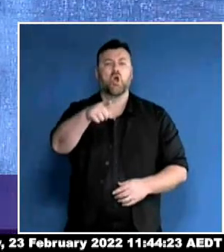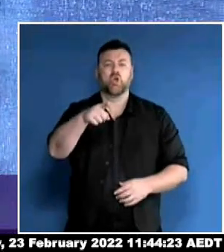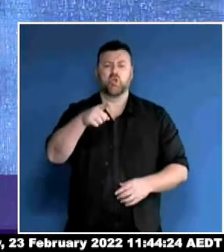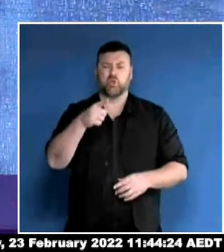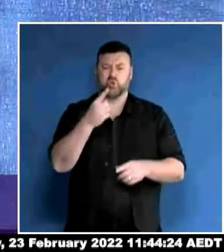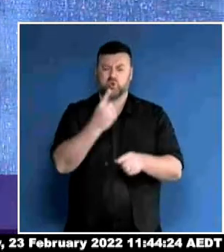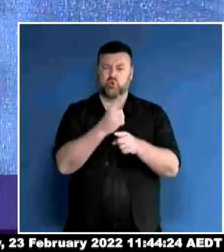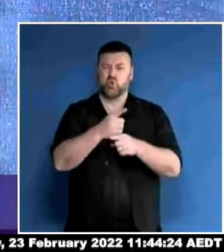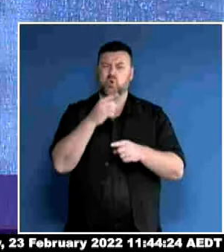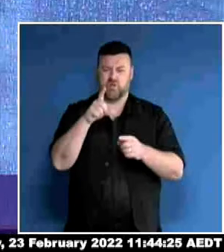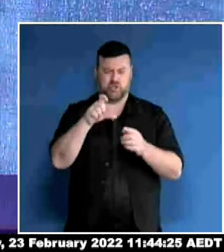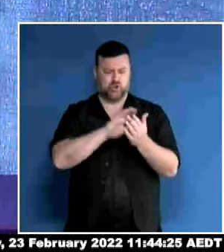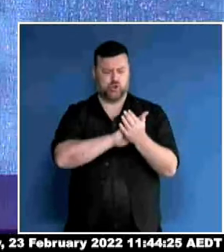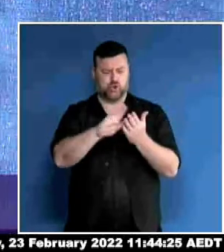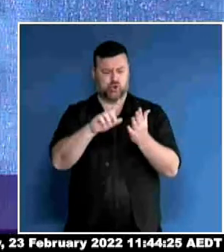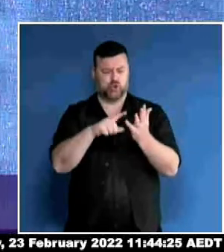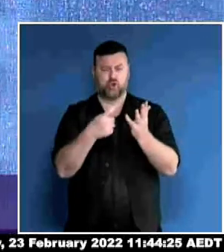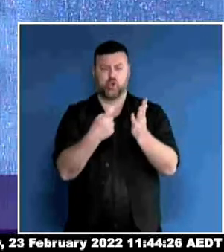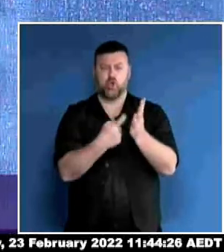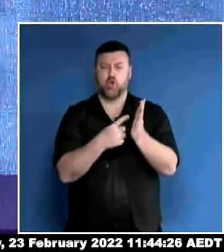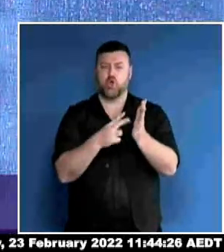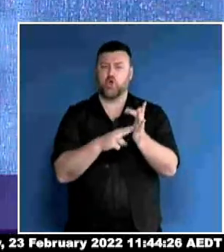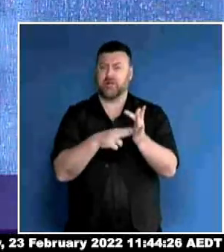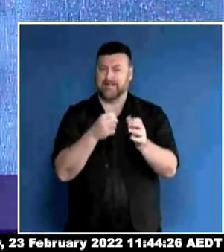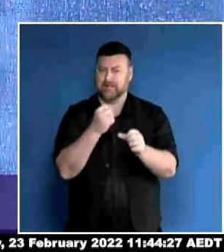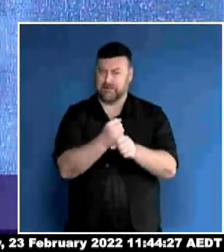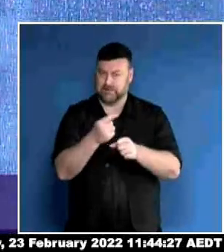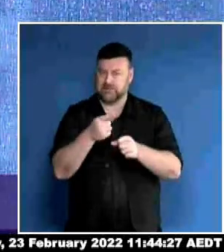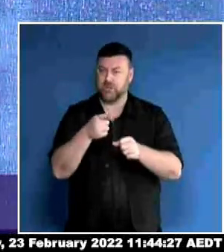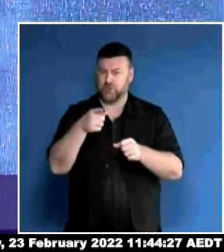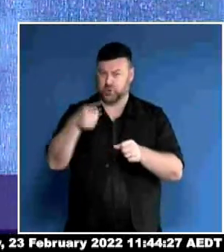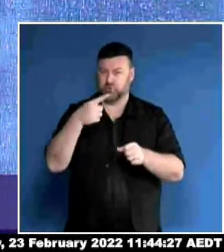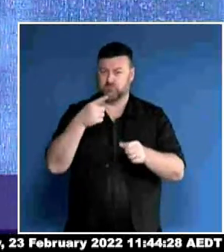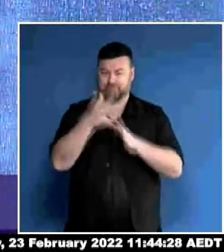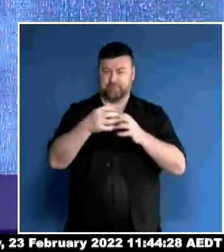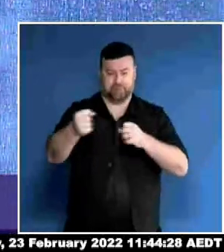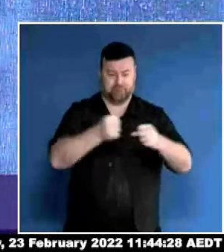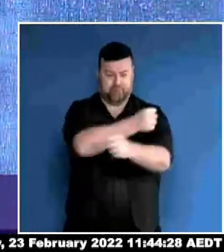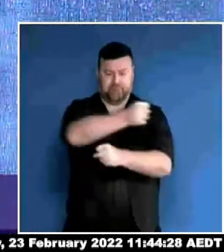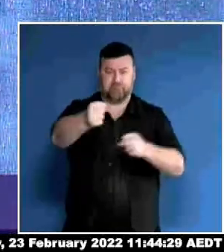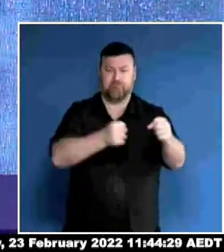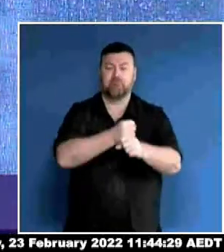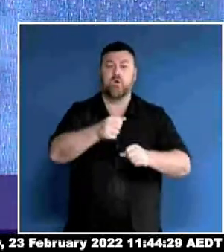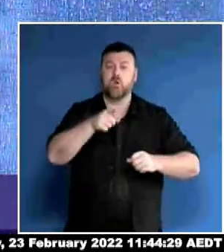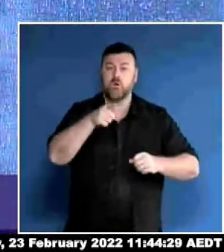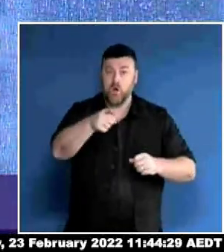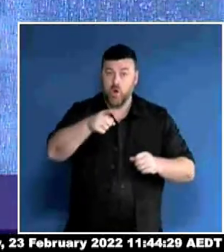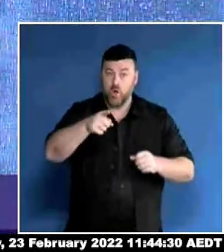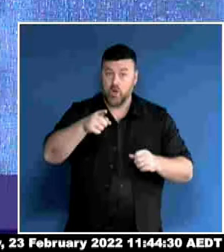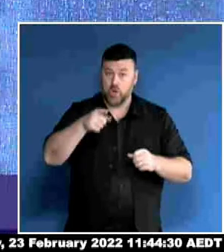Do you see, through the experiences of the young people at YDAS that are placed in